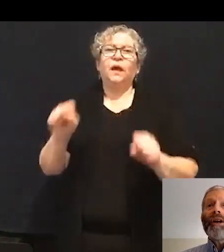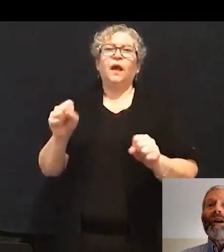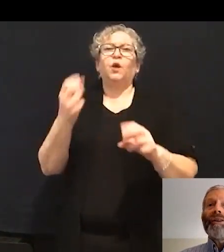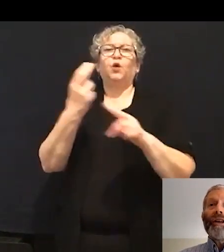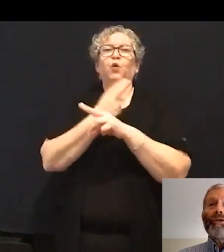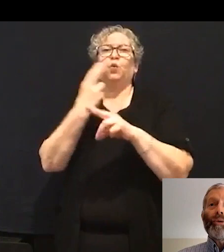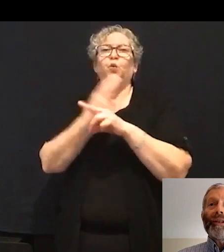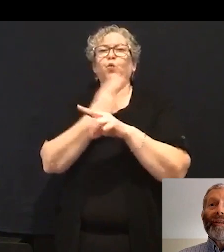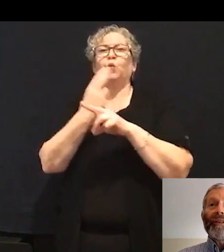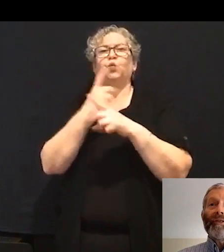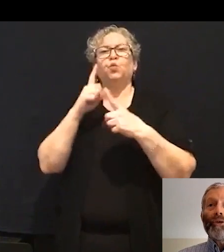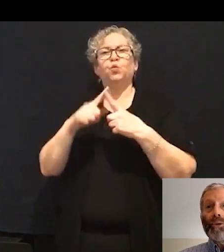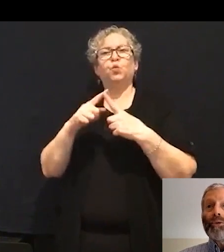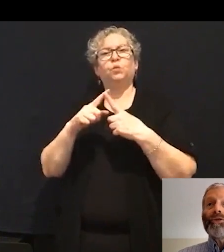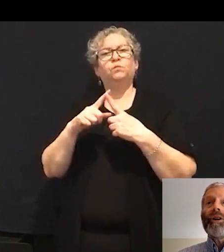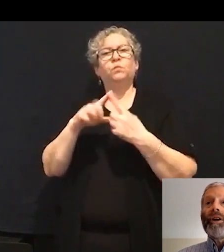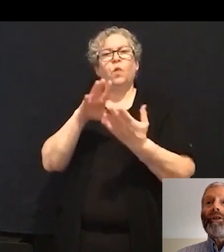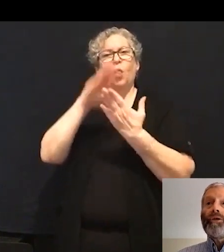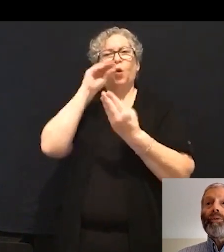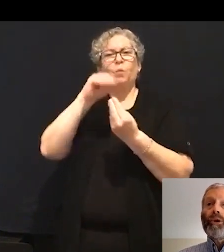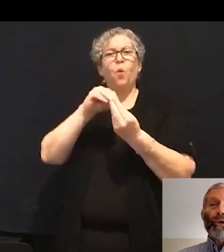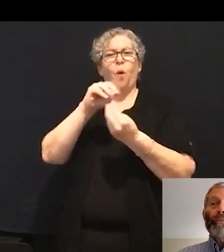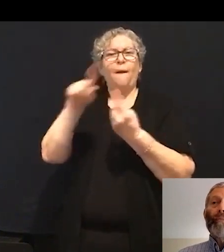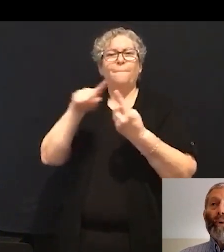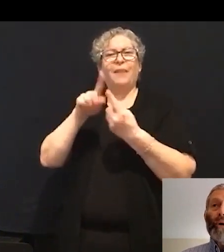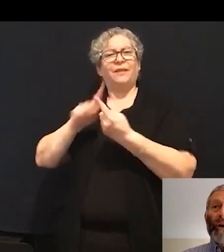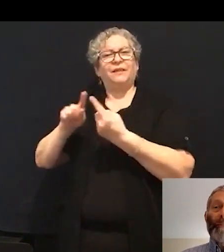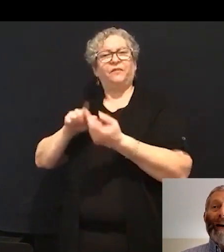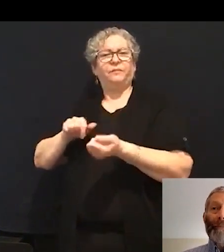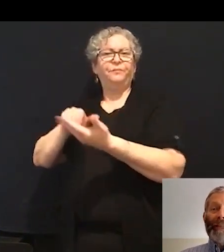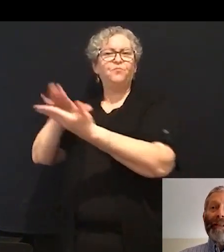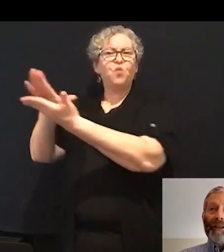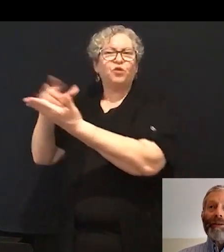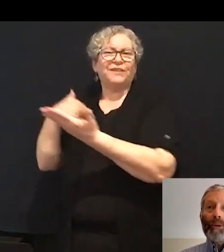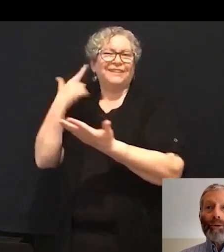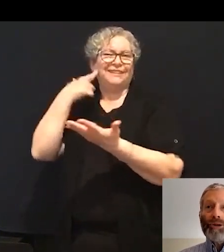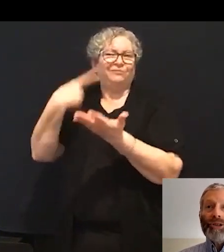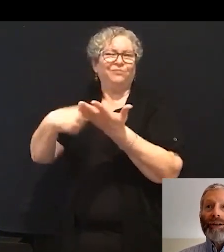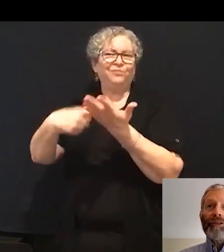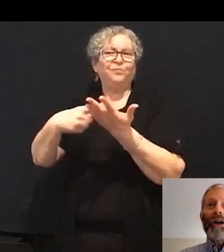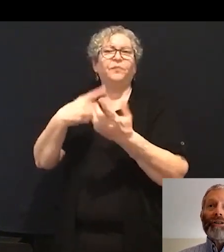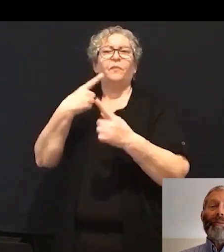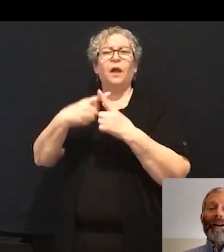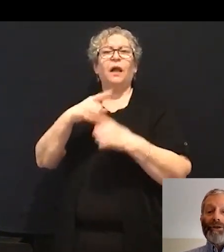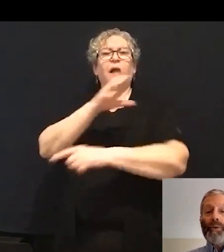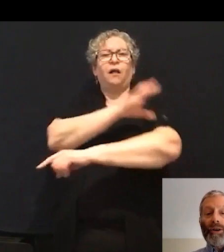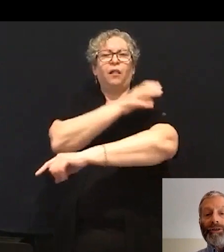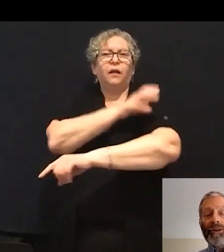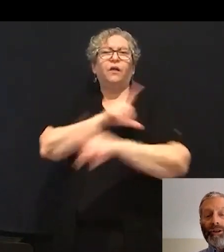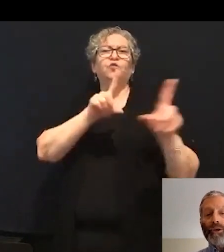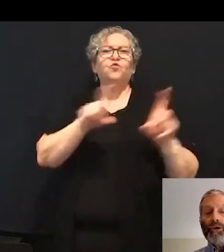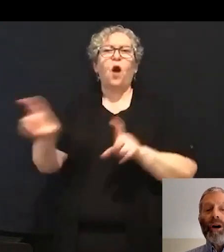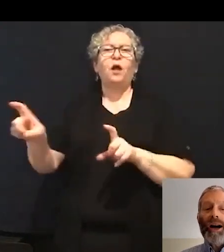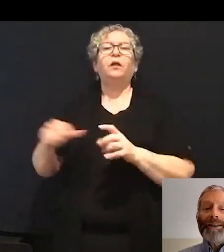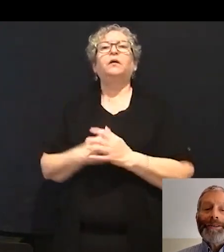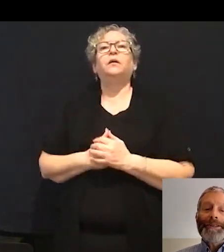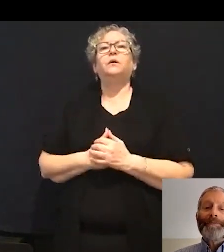that you can use to learn more about many of the approaches I've talked about, as well as clinical trials.